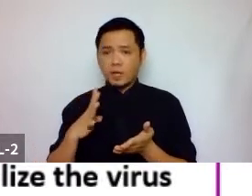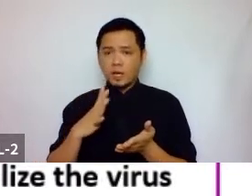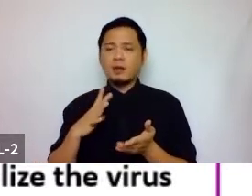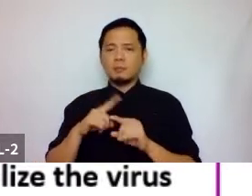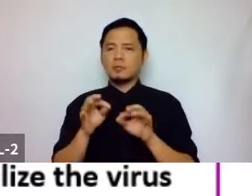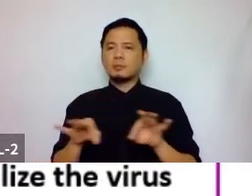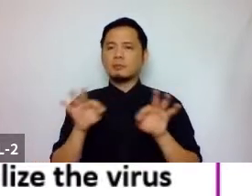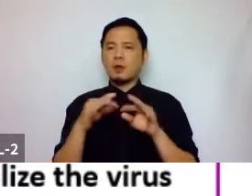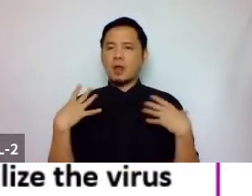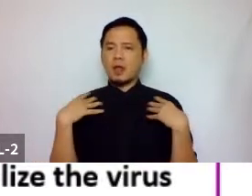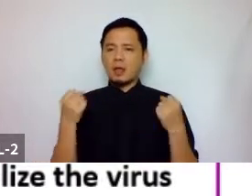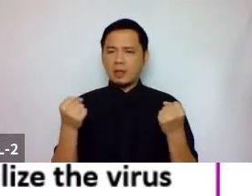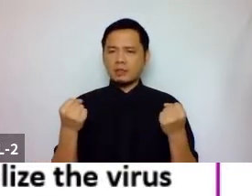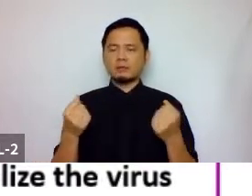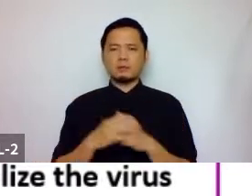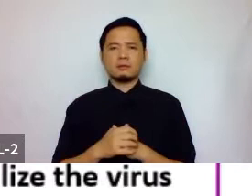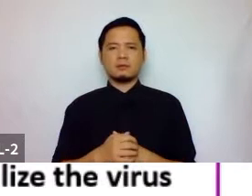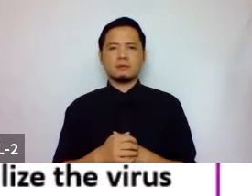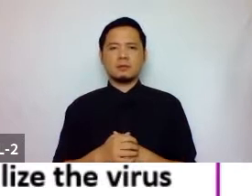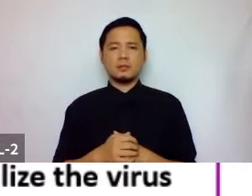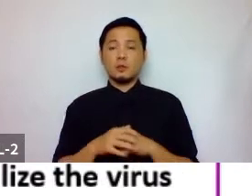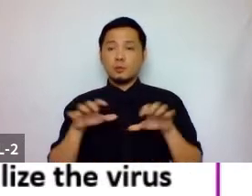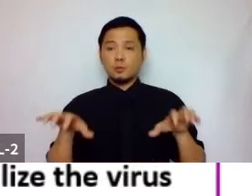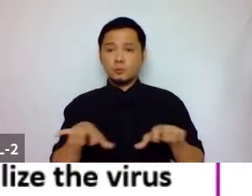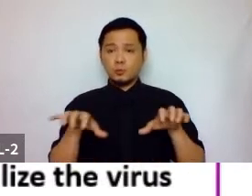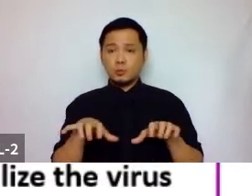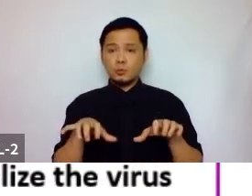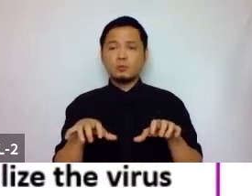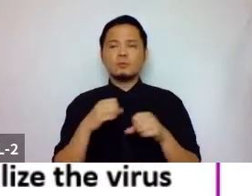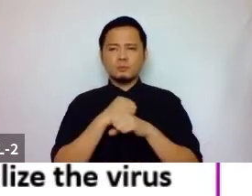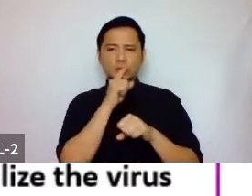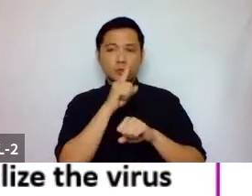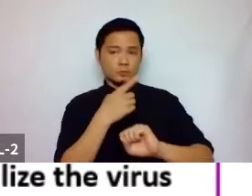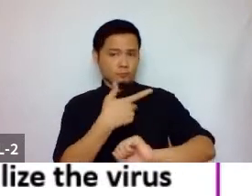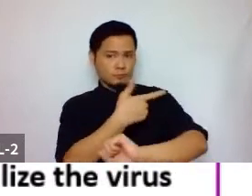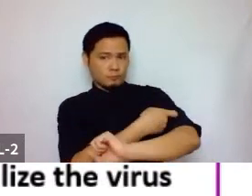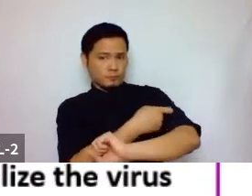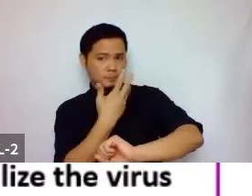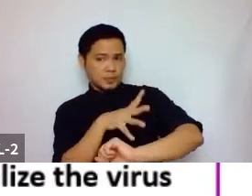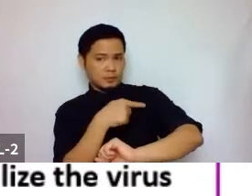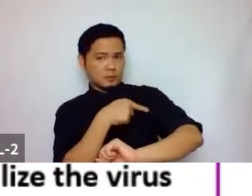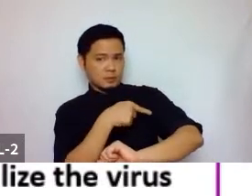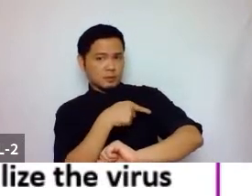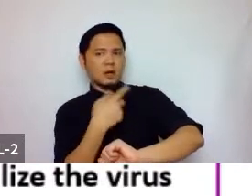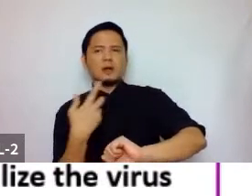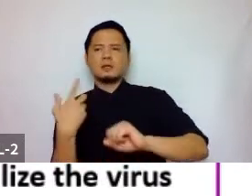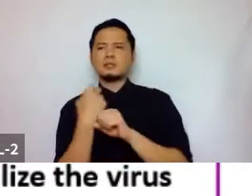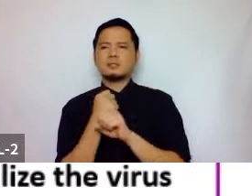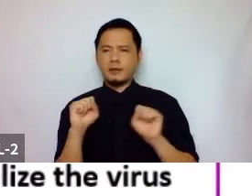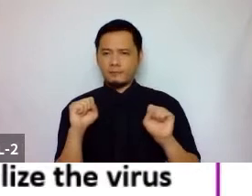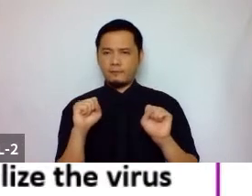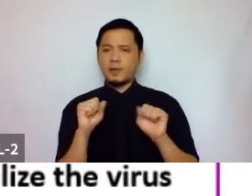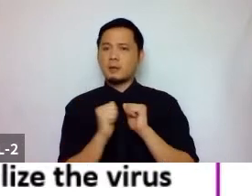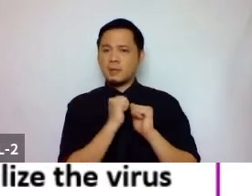What we are looking at here if it is safe when injected to you and if this will stimulate an immune response.